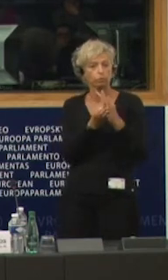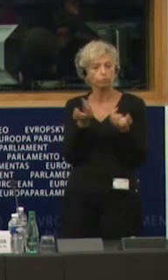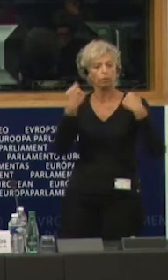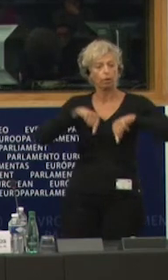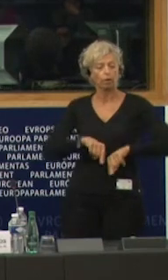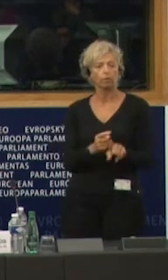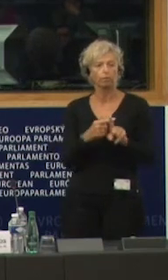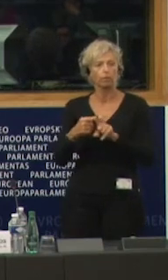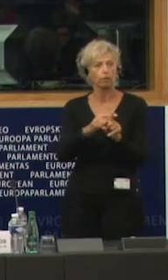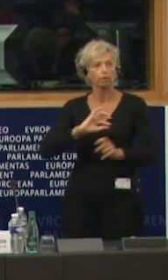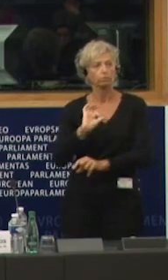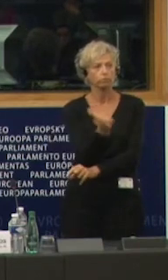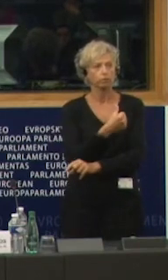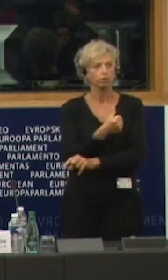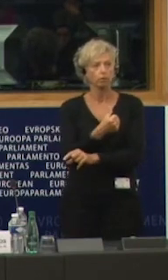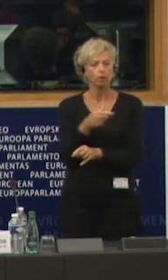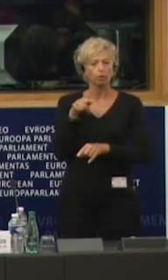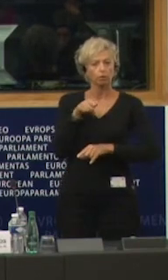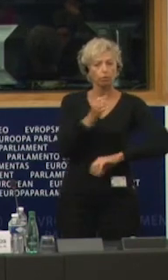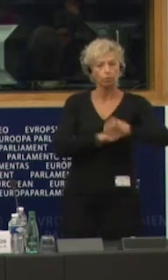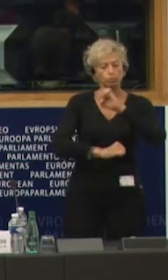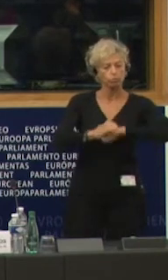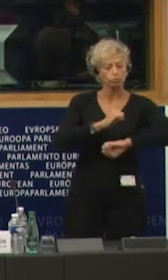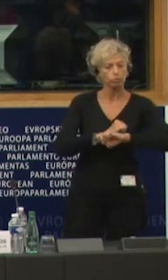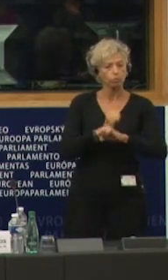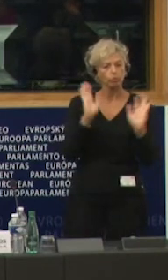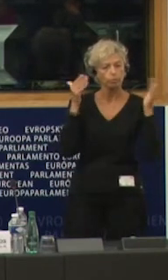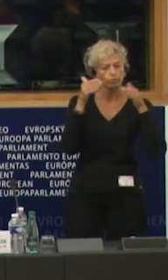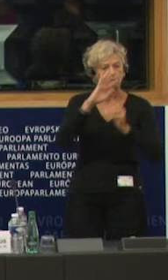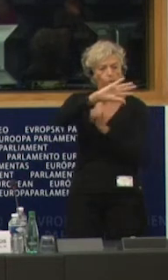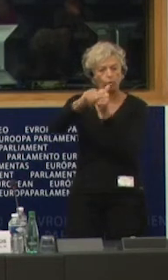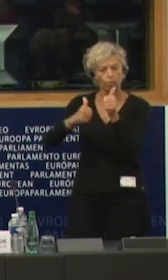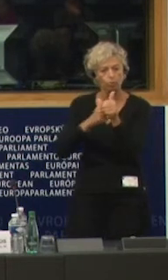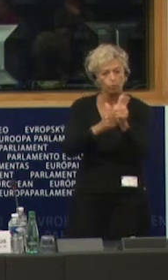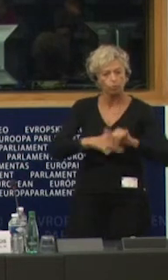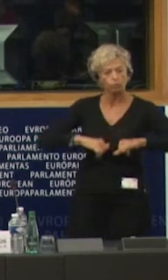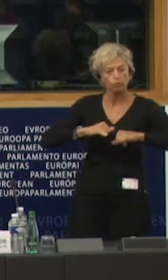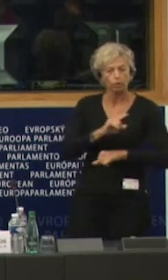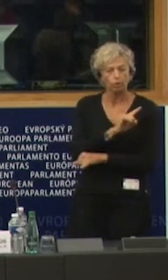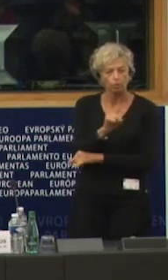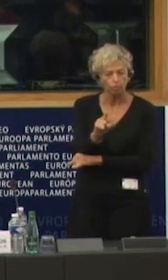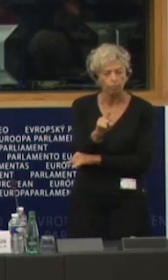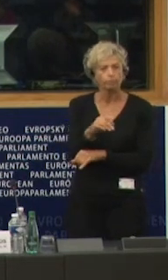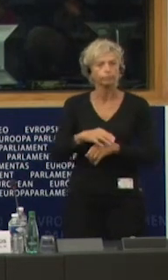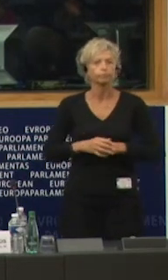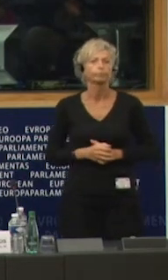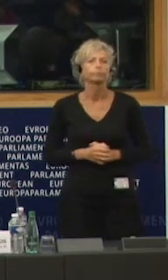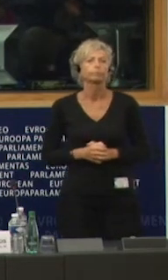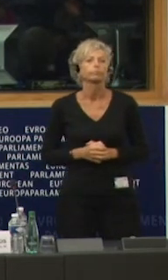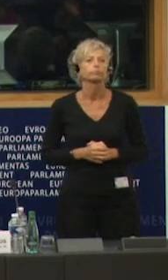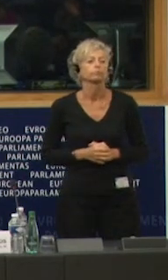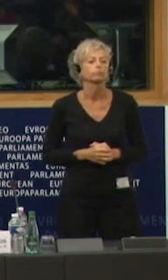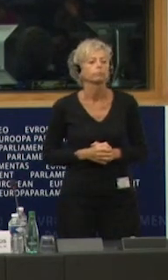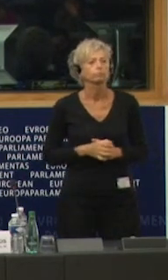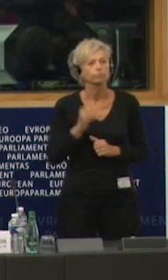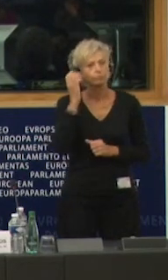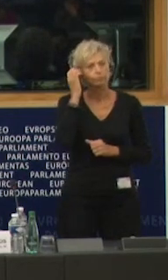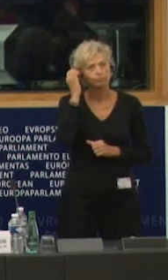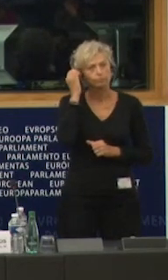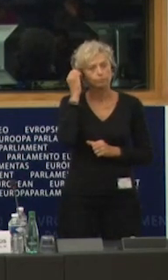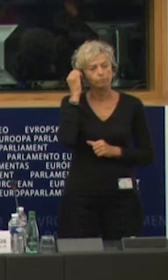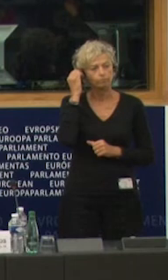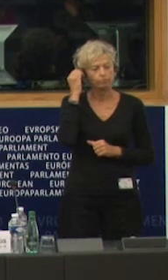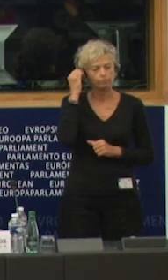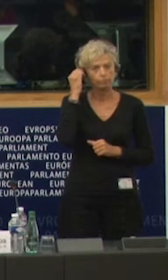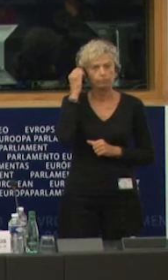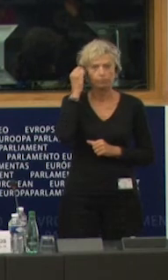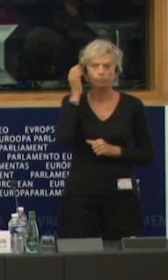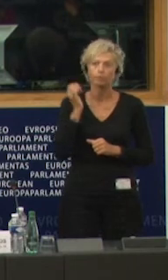It is important that we had the regional coordination offices. We setup major networks